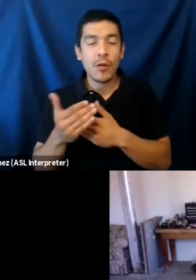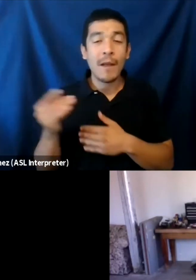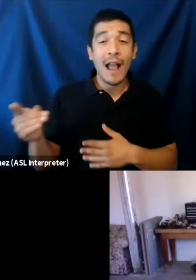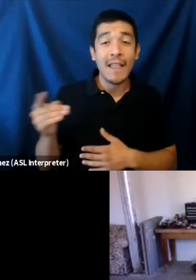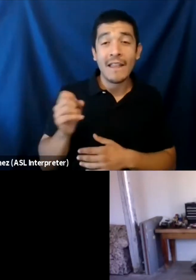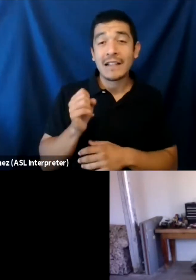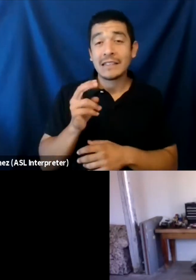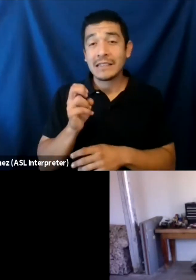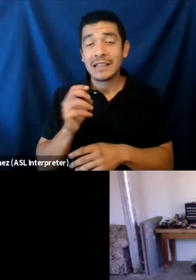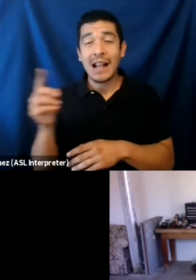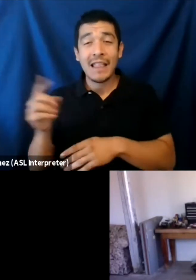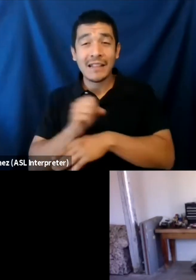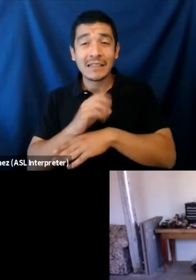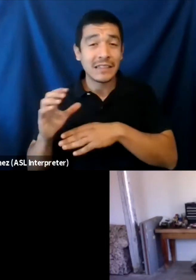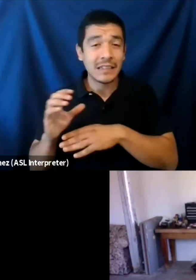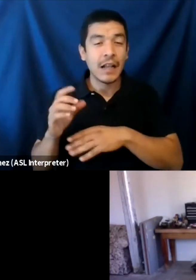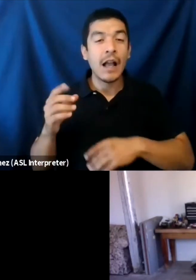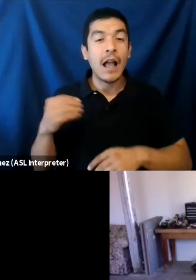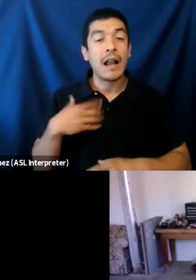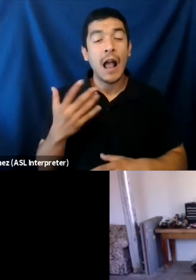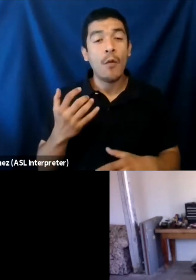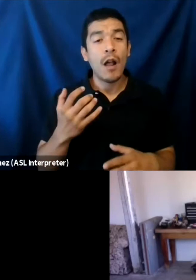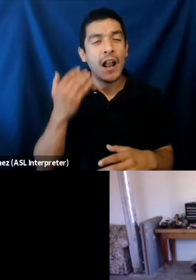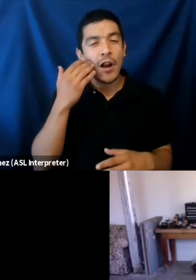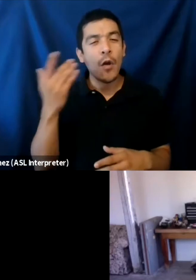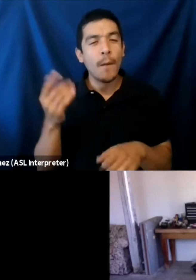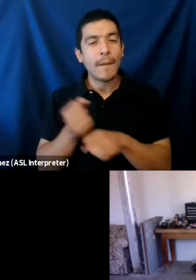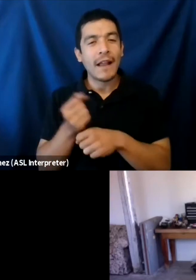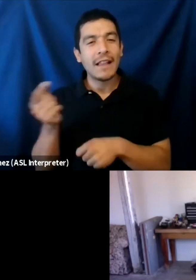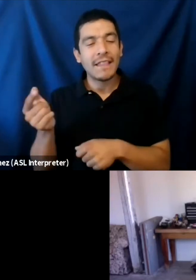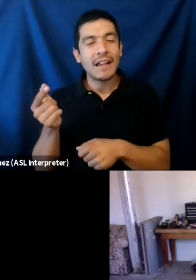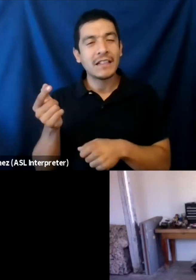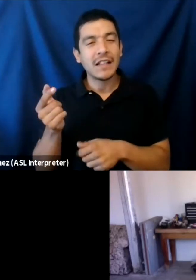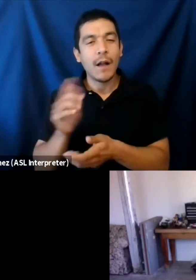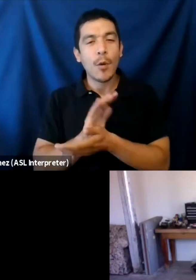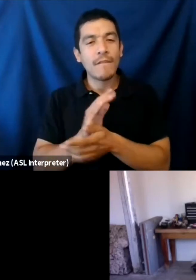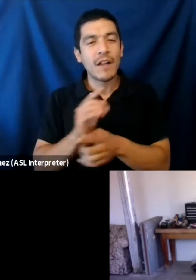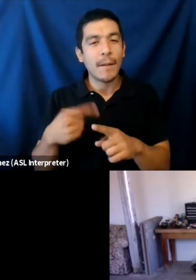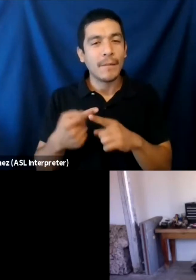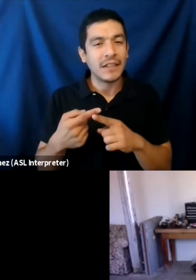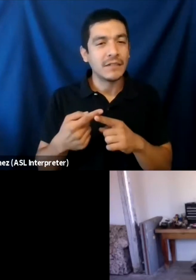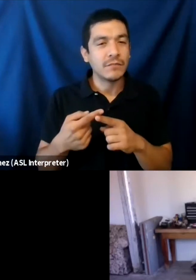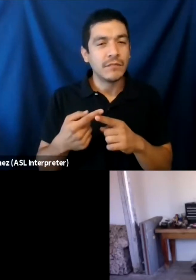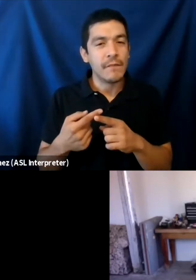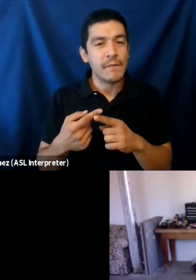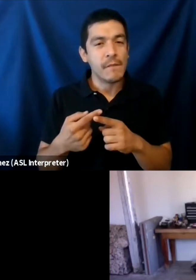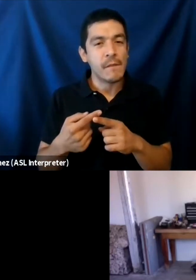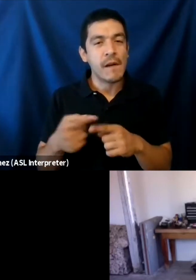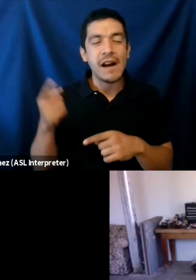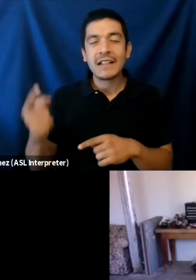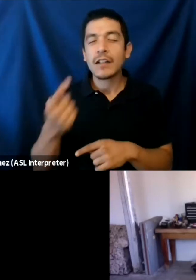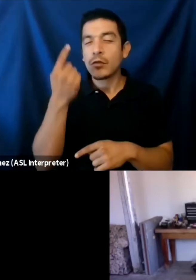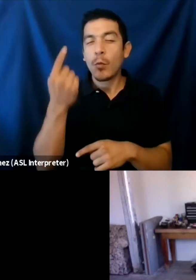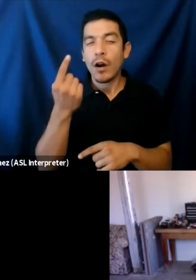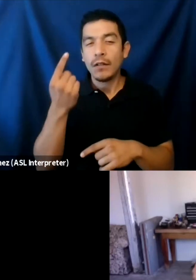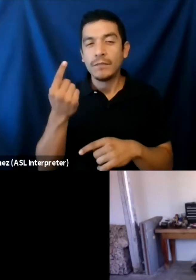And I knew that I wanted to make this film about, there's one very particular thread of history